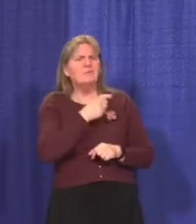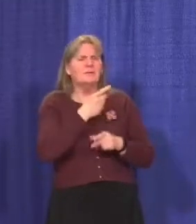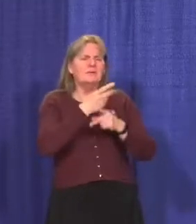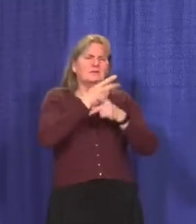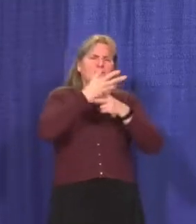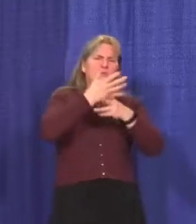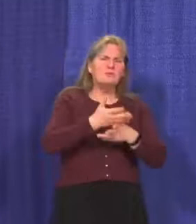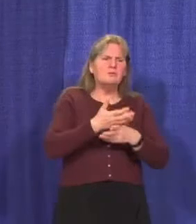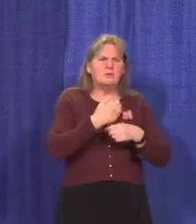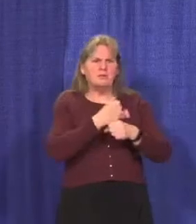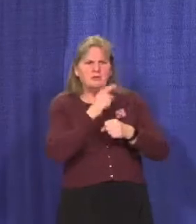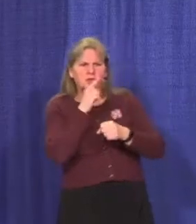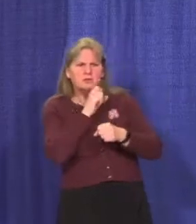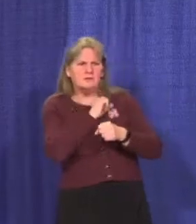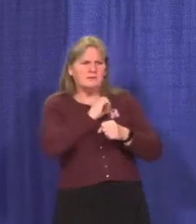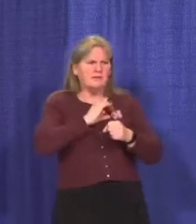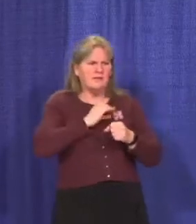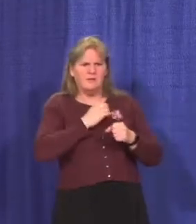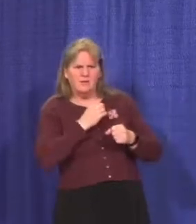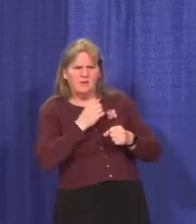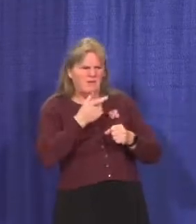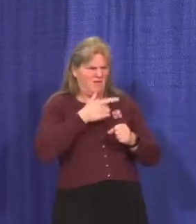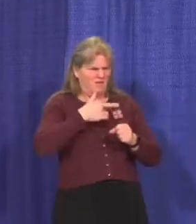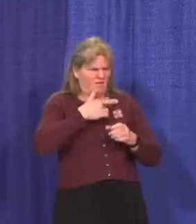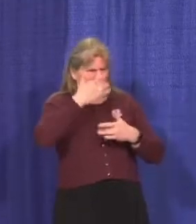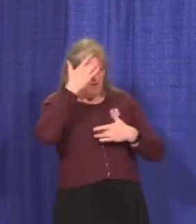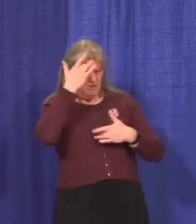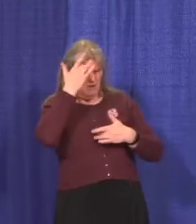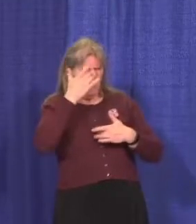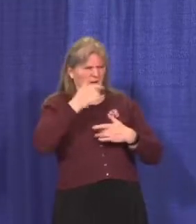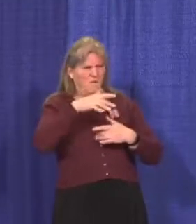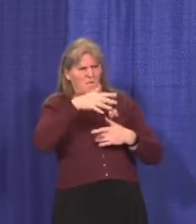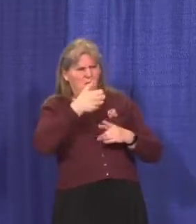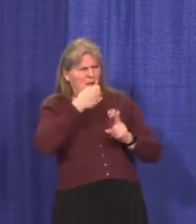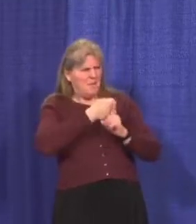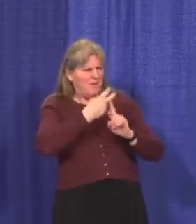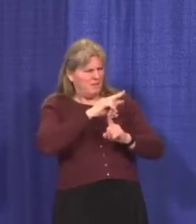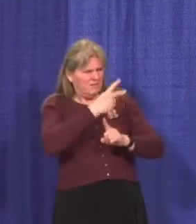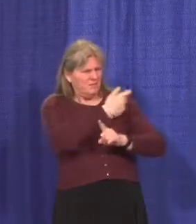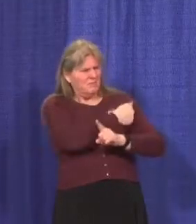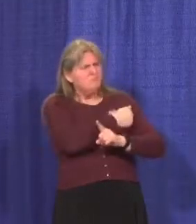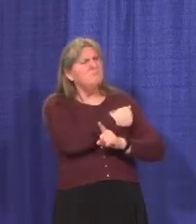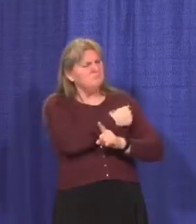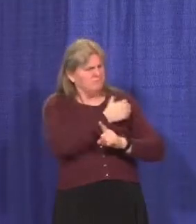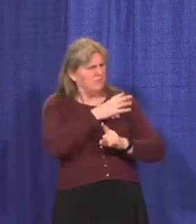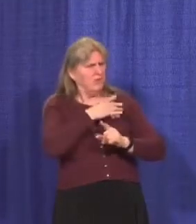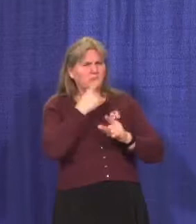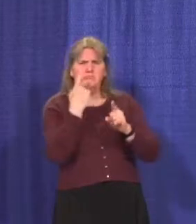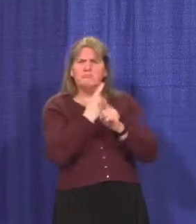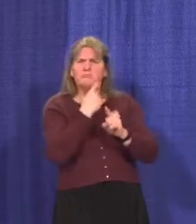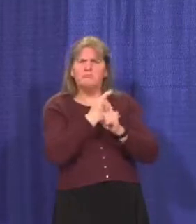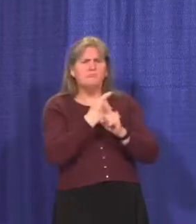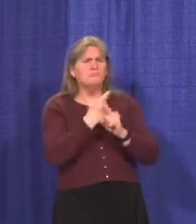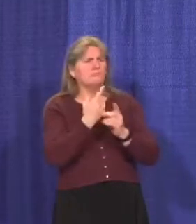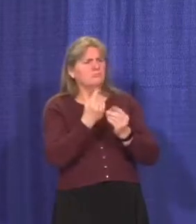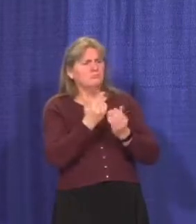experiencing adverse effects I think they did a great job and any of the conditions we saw